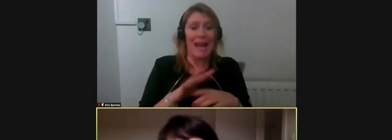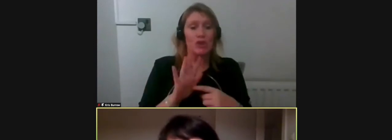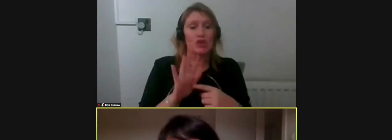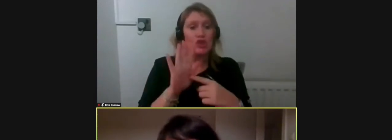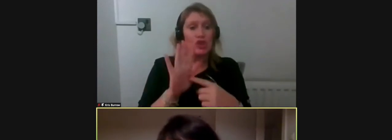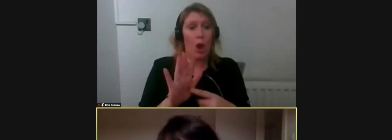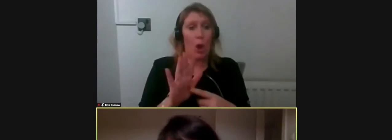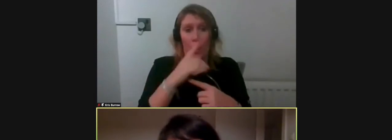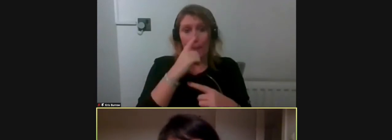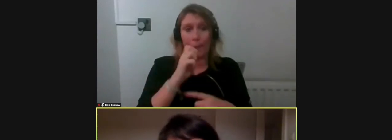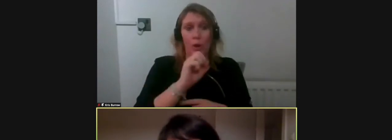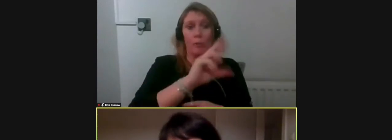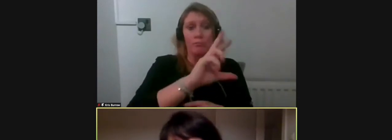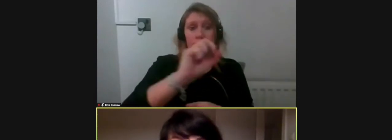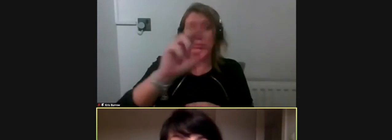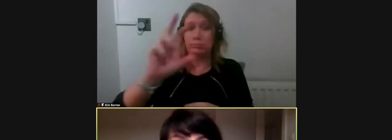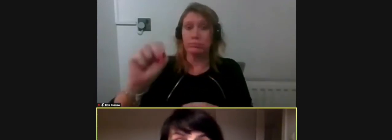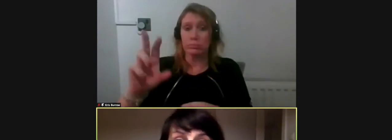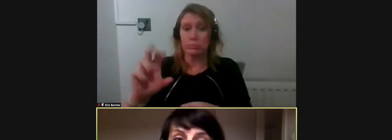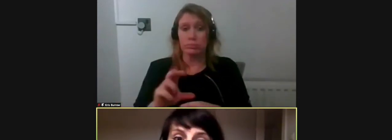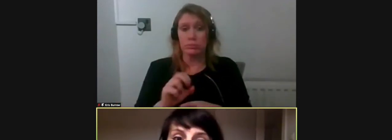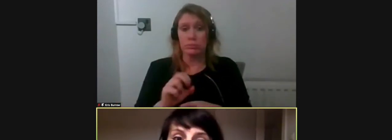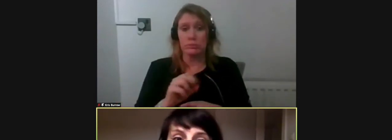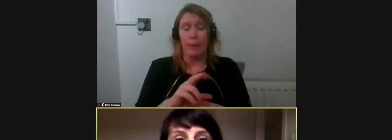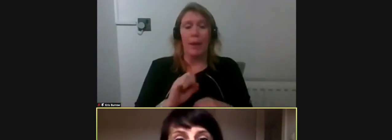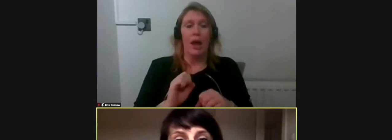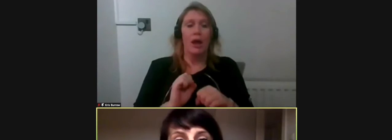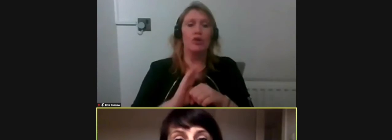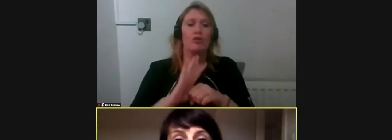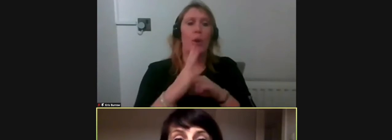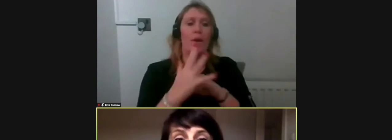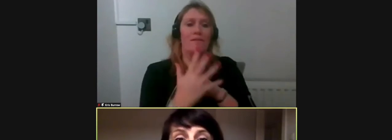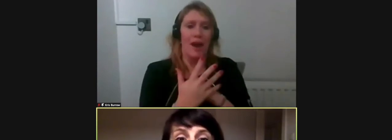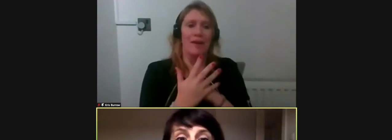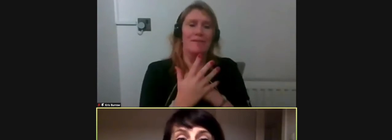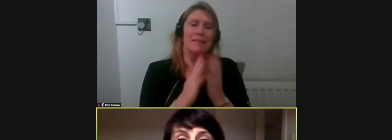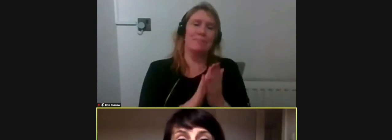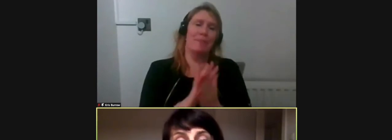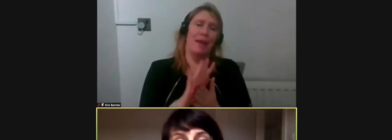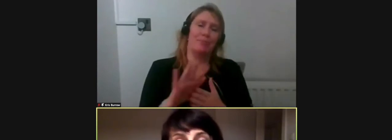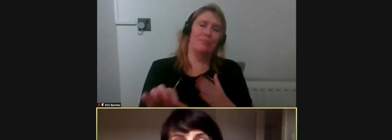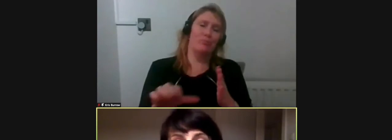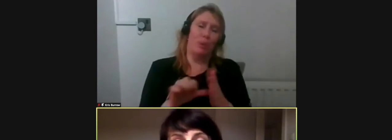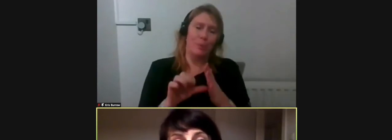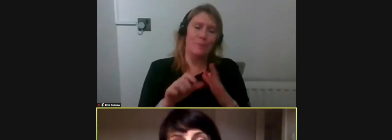COVID obviously presents problems and challenges, so what we did this summer was